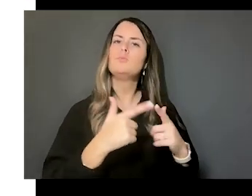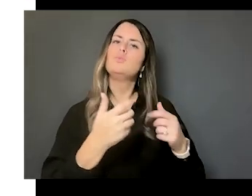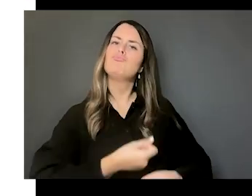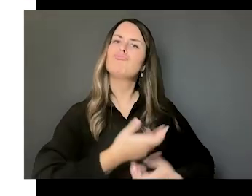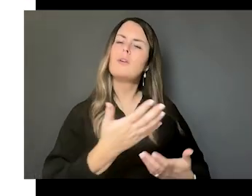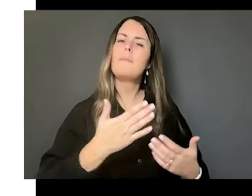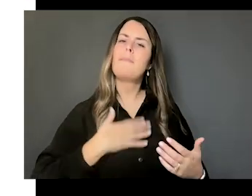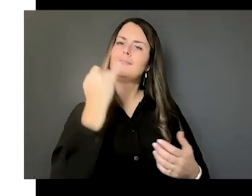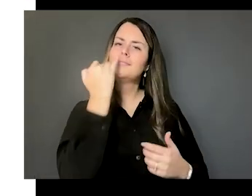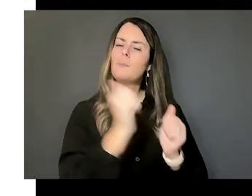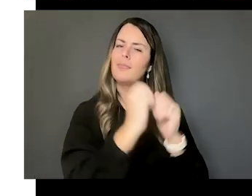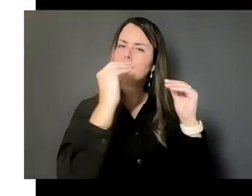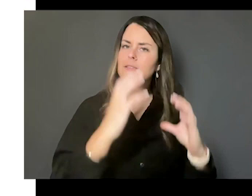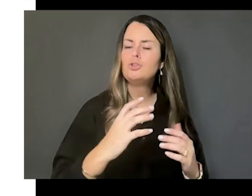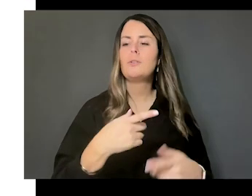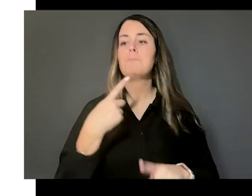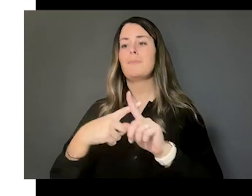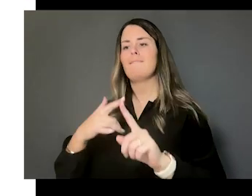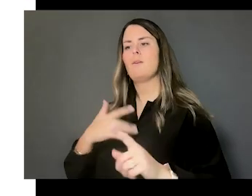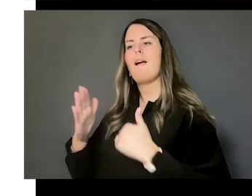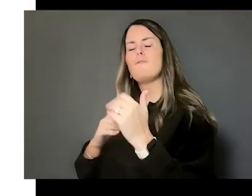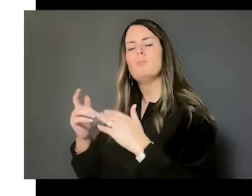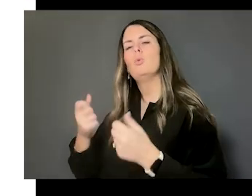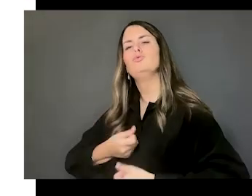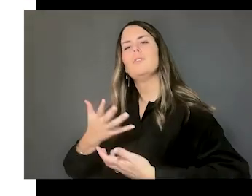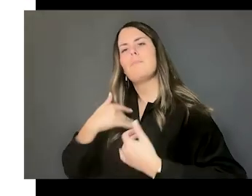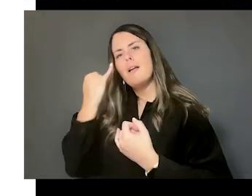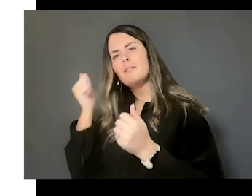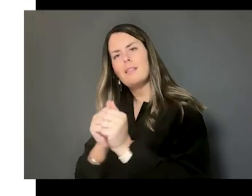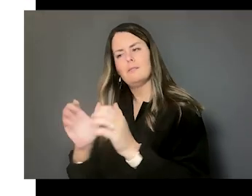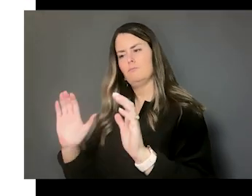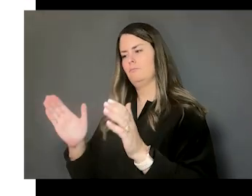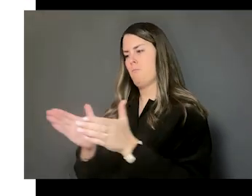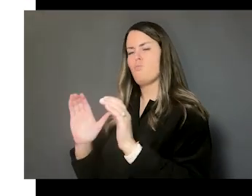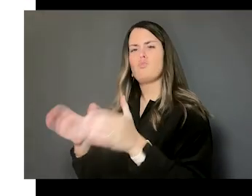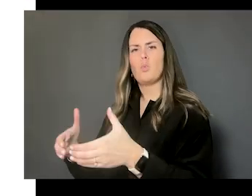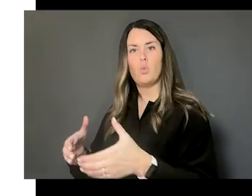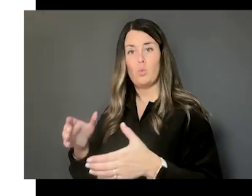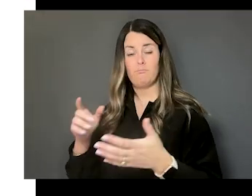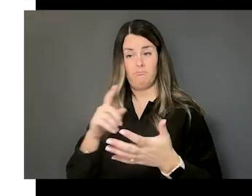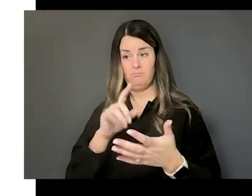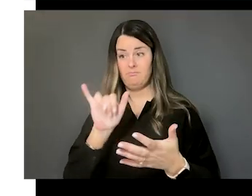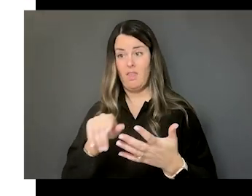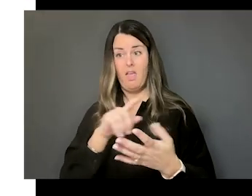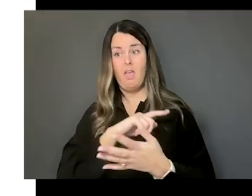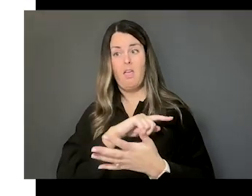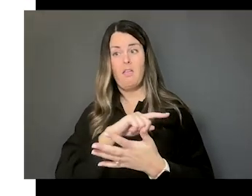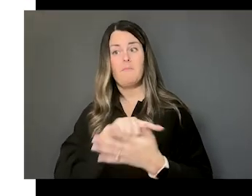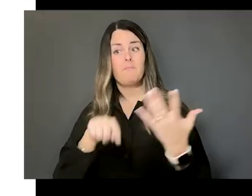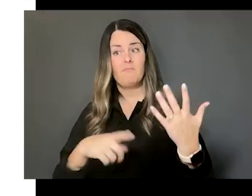with the teacher, and I feel comfortable sharing my ideas in a small group. These were all... The teachers were thrilled when we were looking at this data.